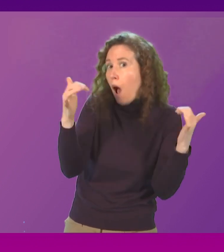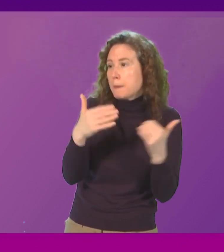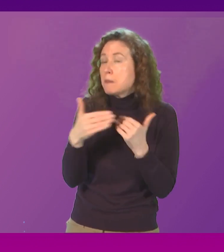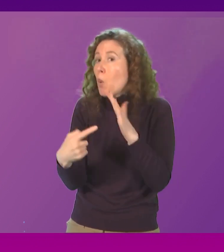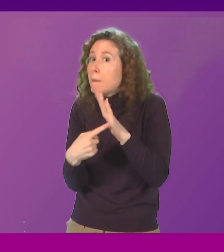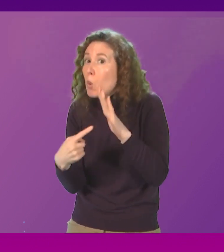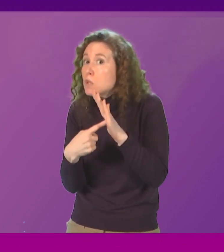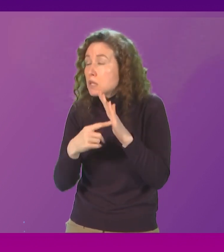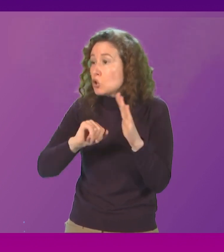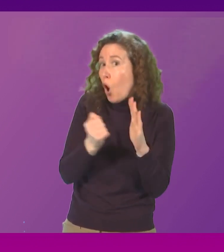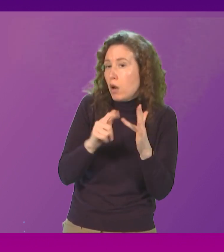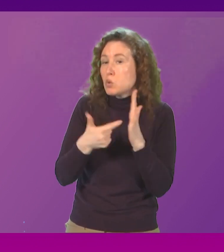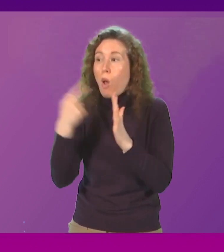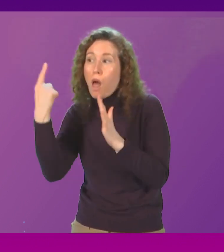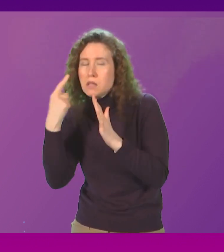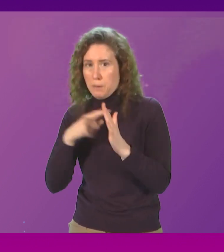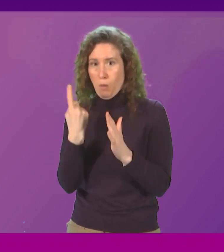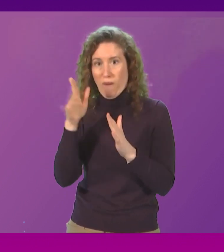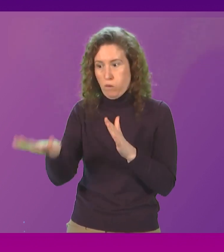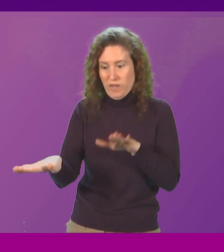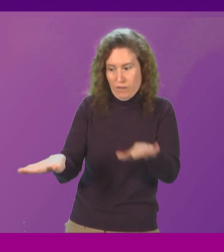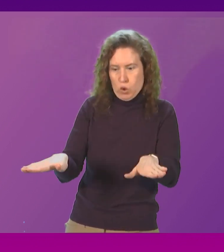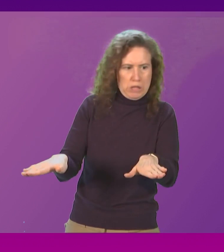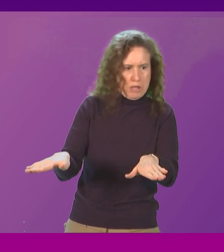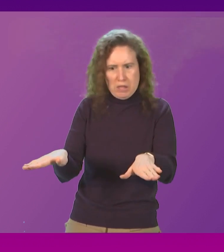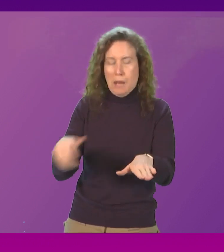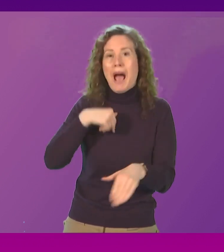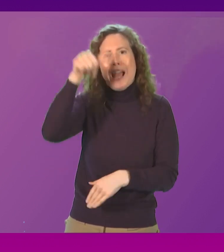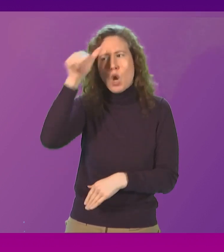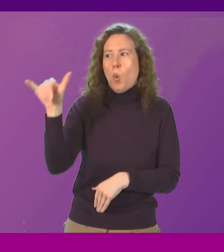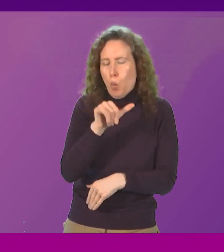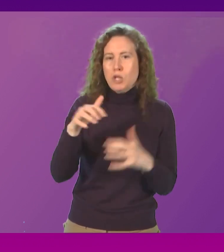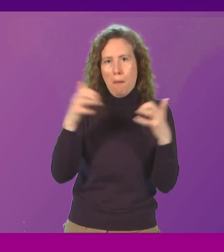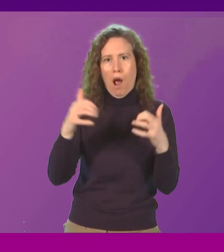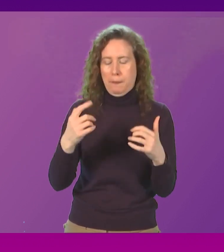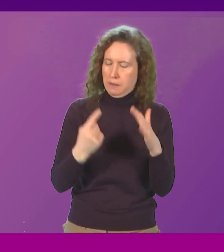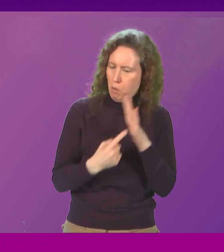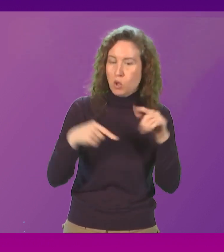to Scotland, because he has one foot in each, but I know which Parliament is most important to Scotland.